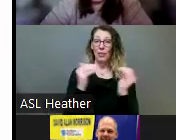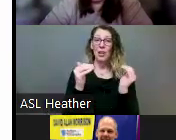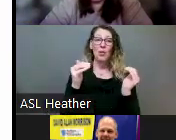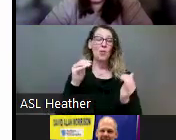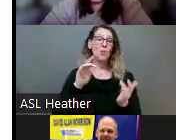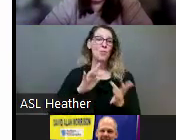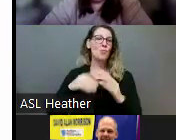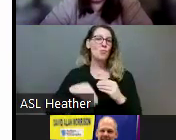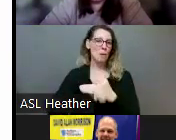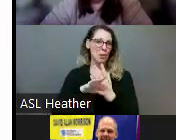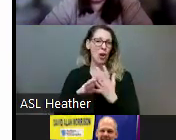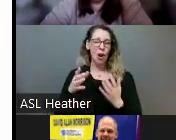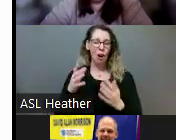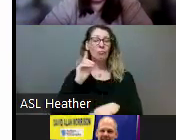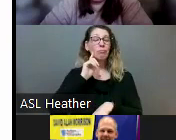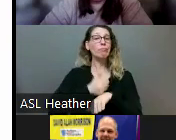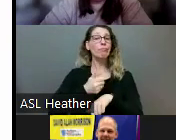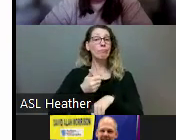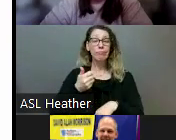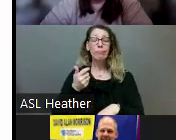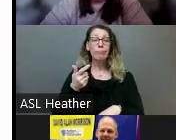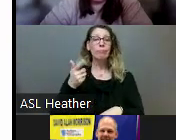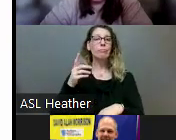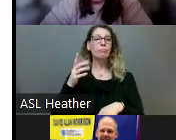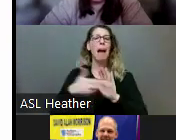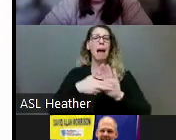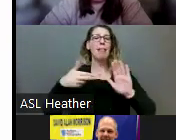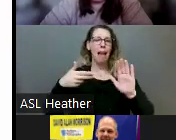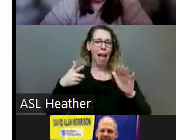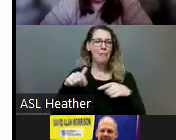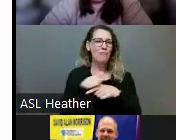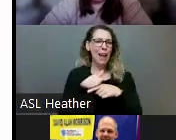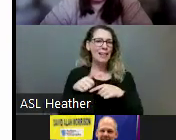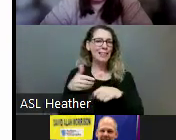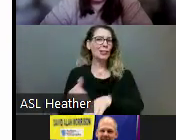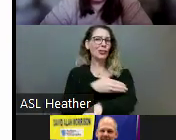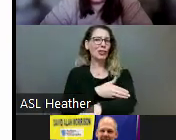was created with the purpose of highlighting practices that increase access to education